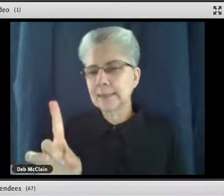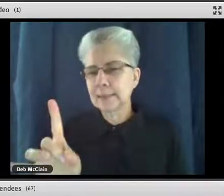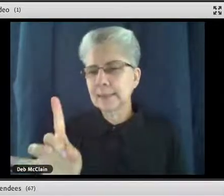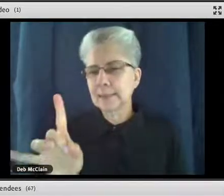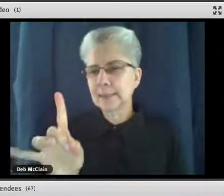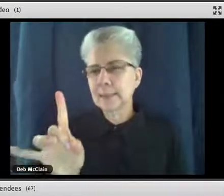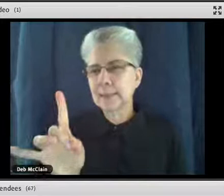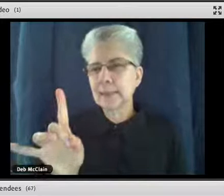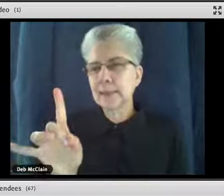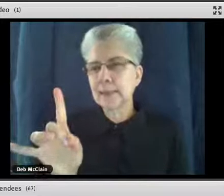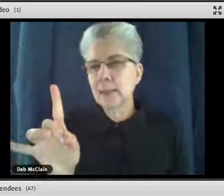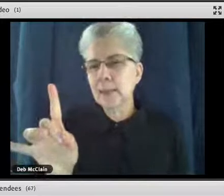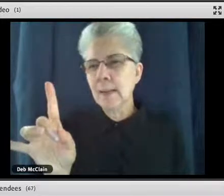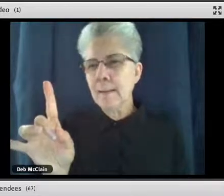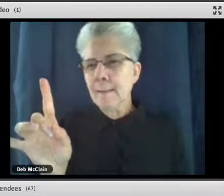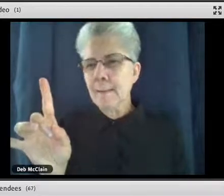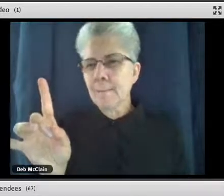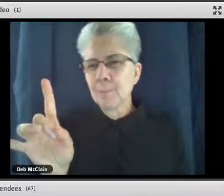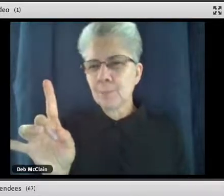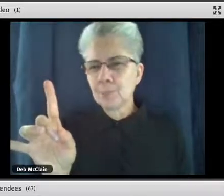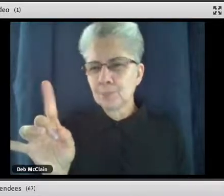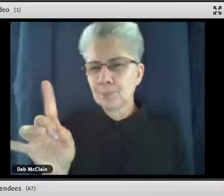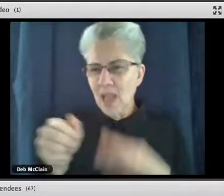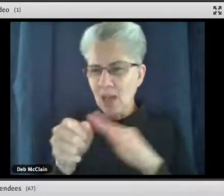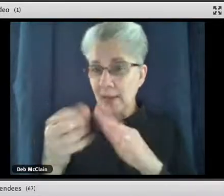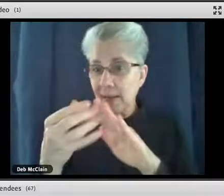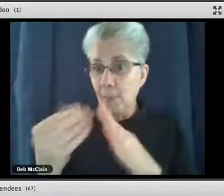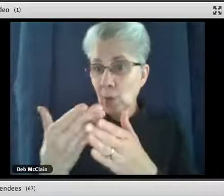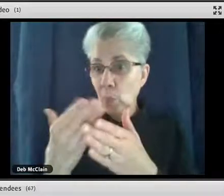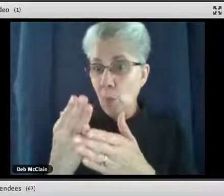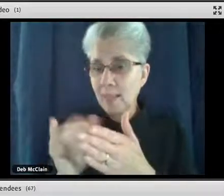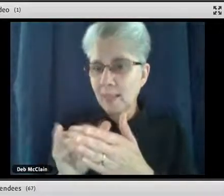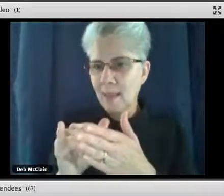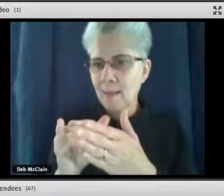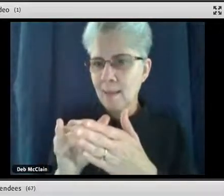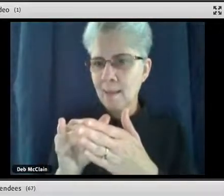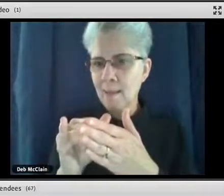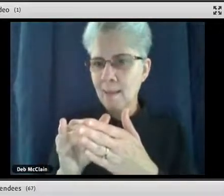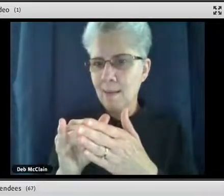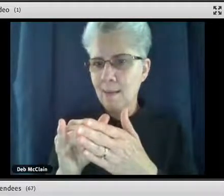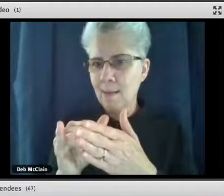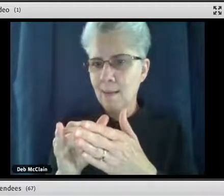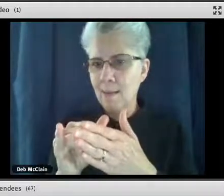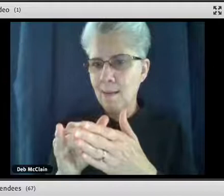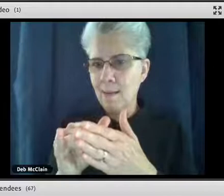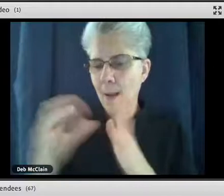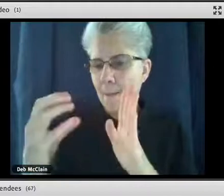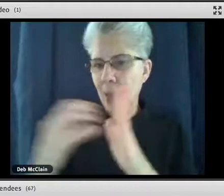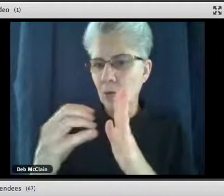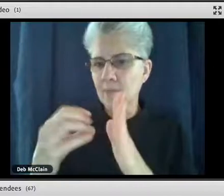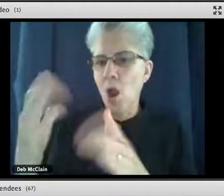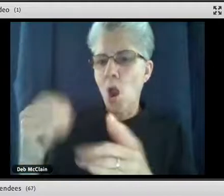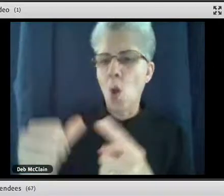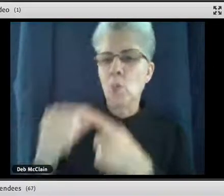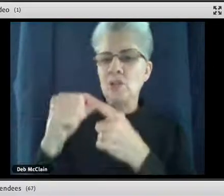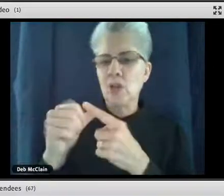Well, there is that -- There's a 2018... like underneath the copyright date, that kind of long paragraph